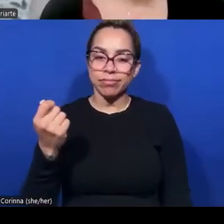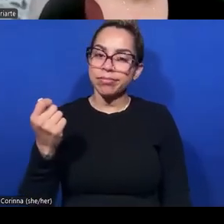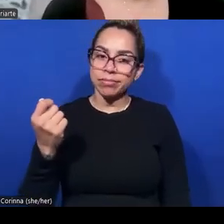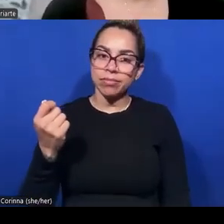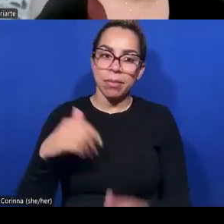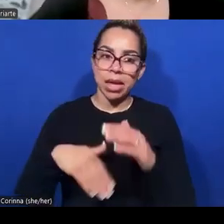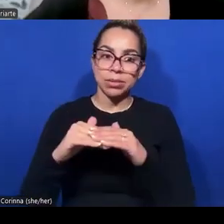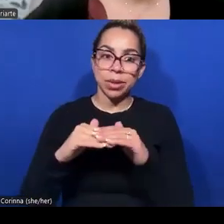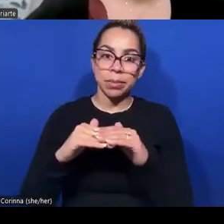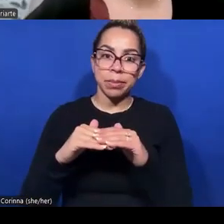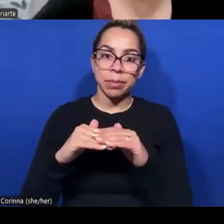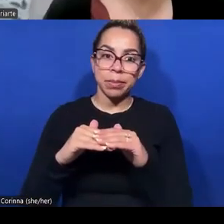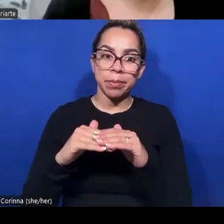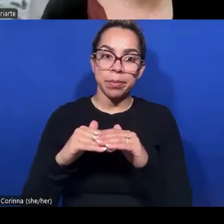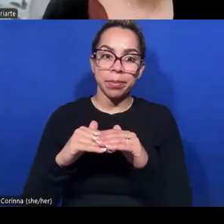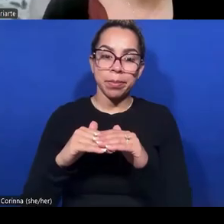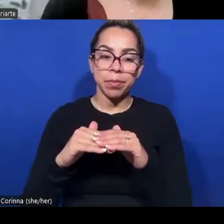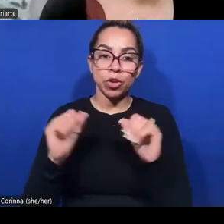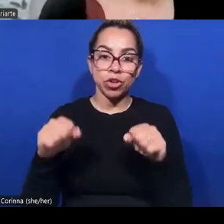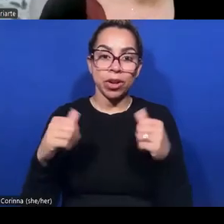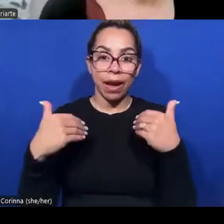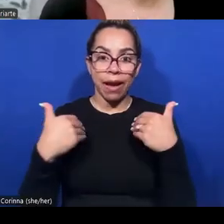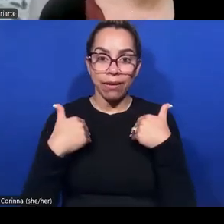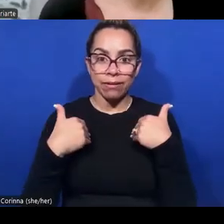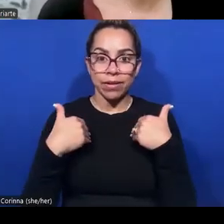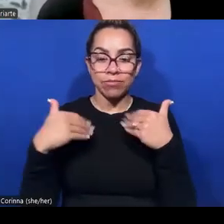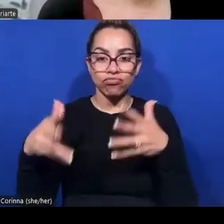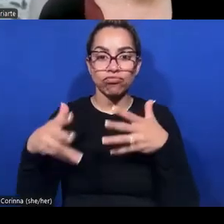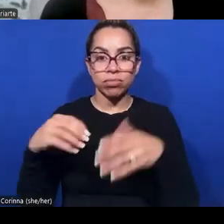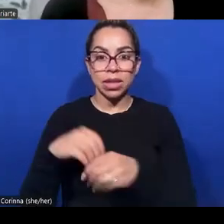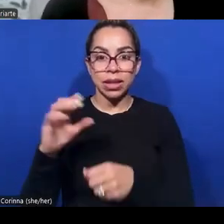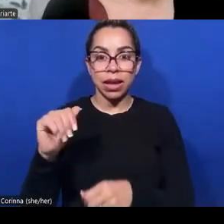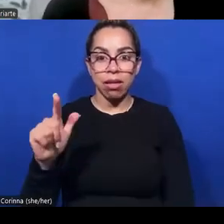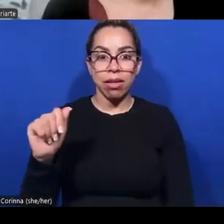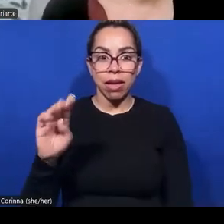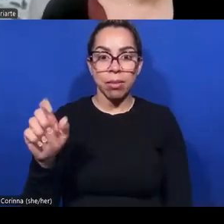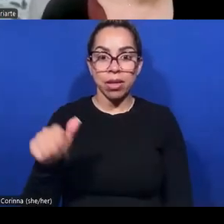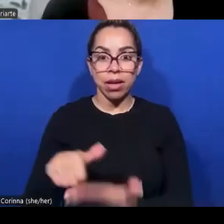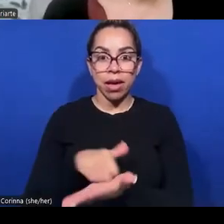I'm sorry that you can have in your Cal Able account is $100,000.